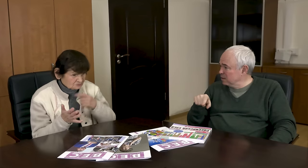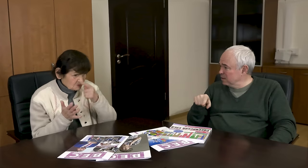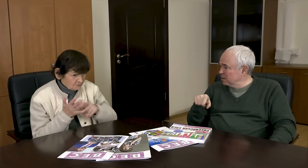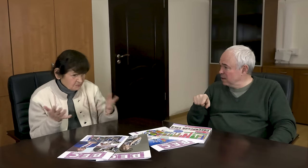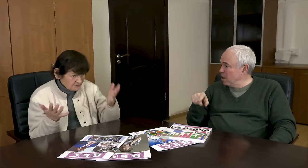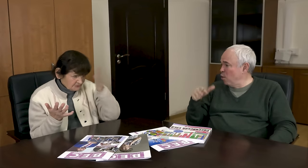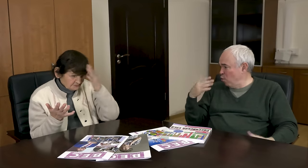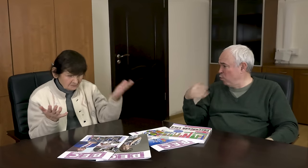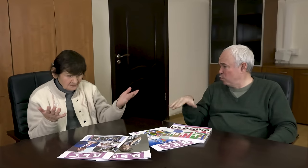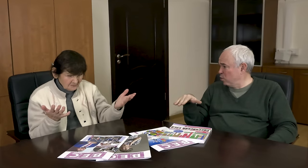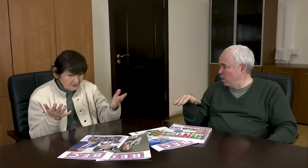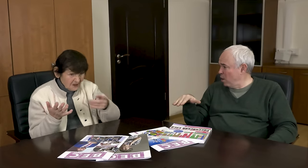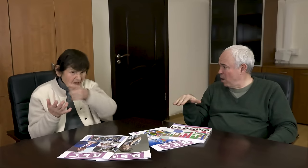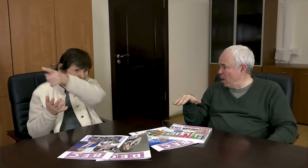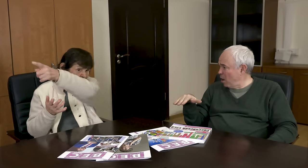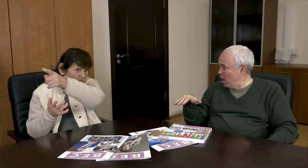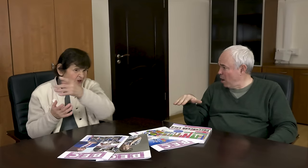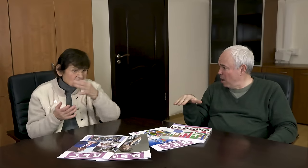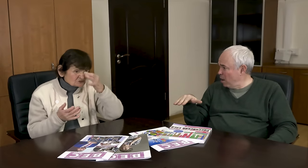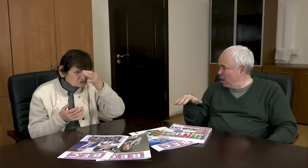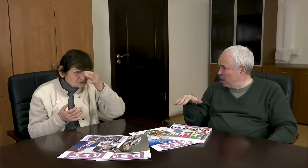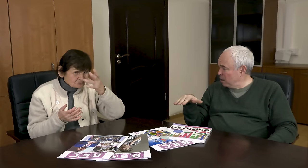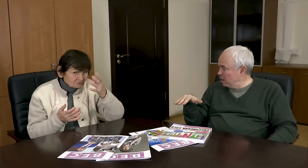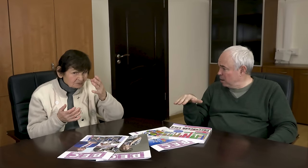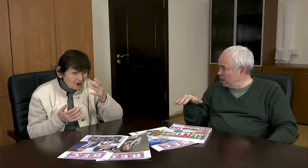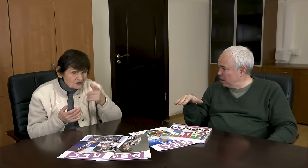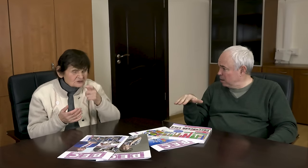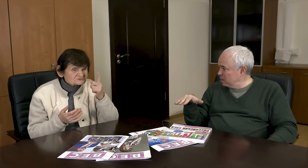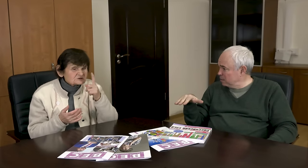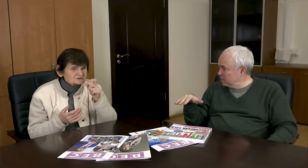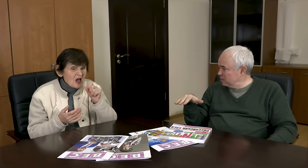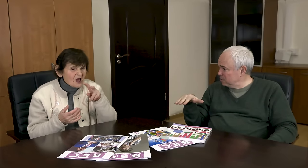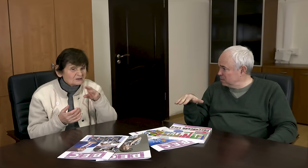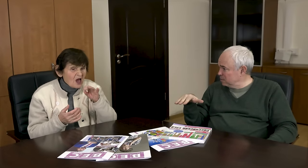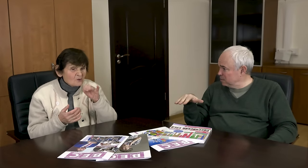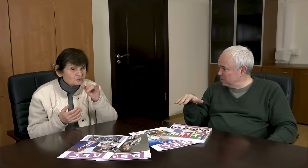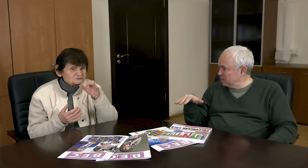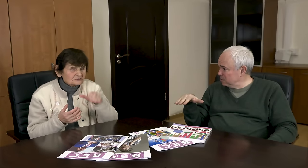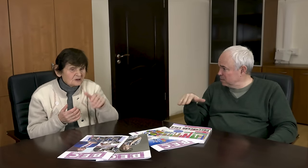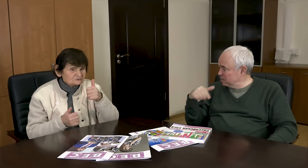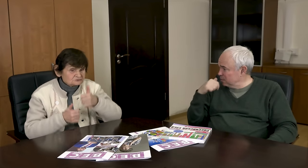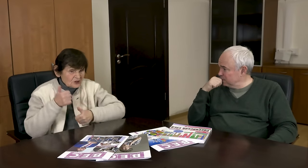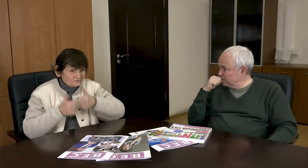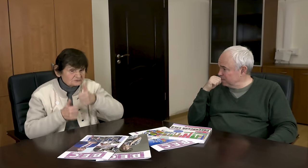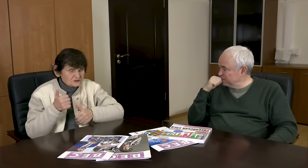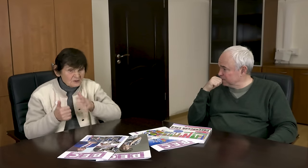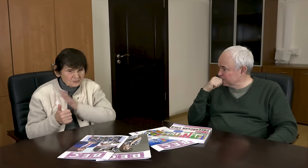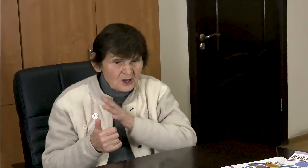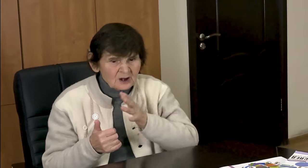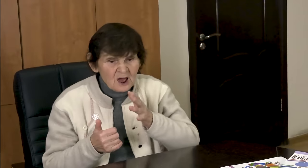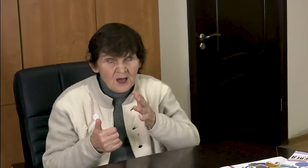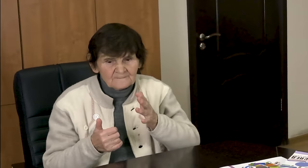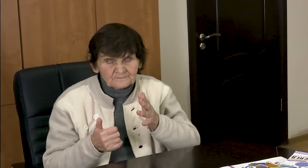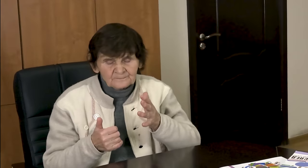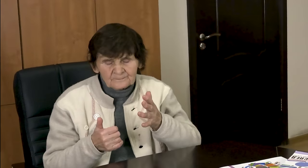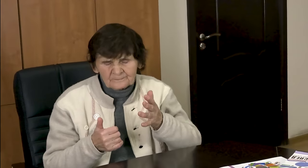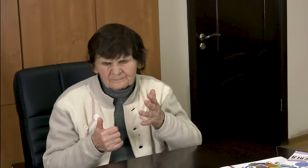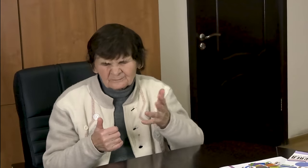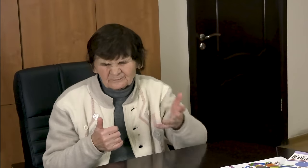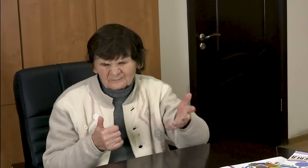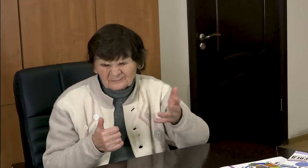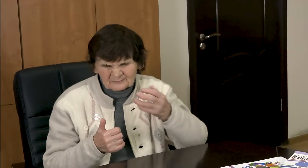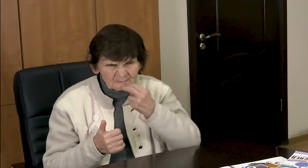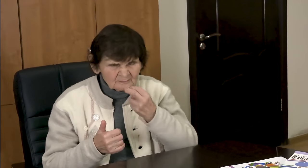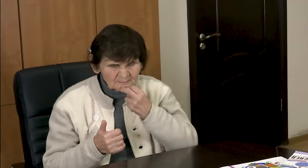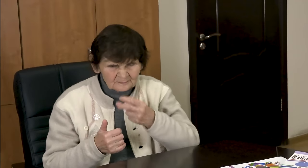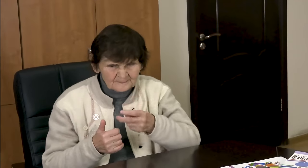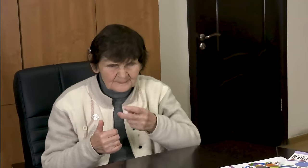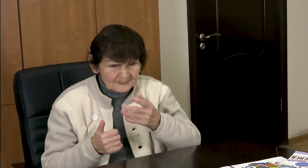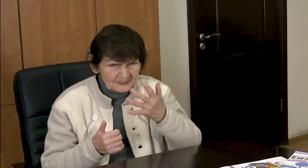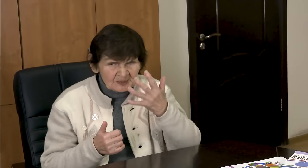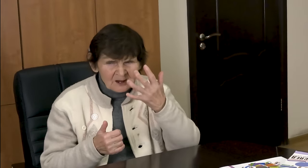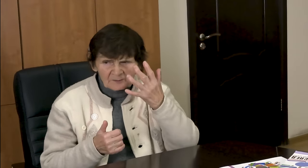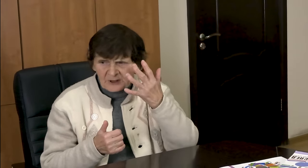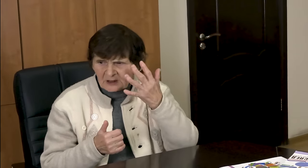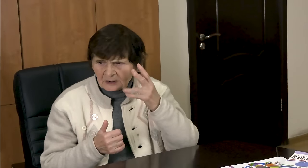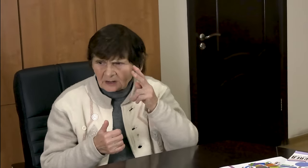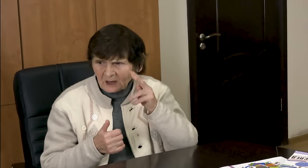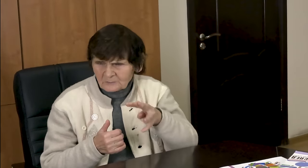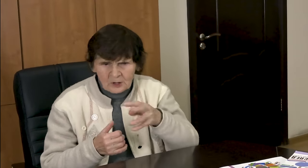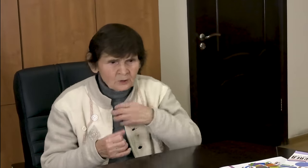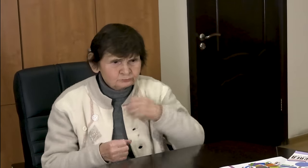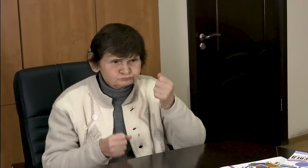I didn’t get there. At a competition in Zlatoust, I ran a 5 km distance...